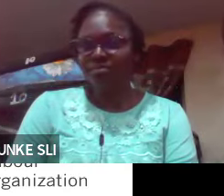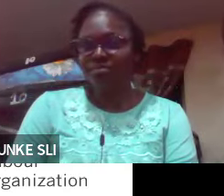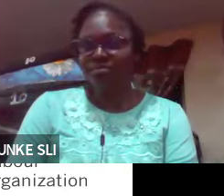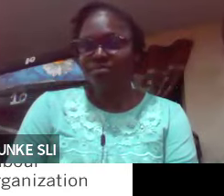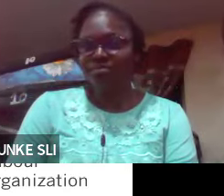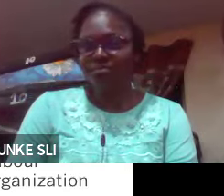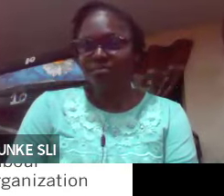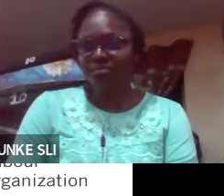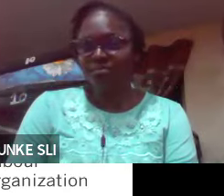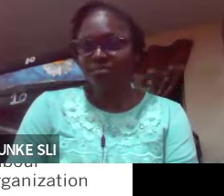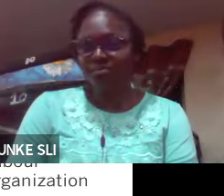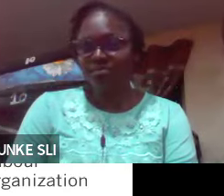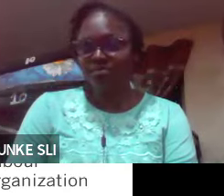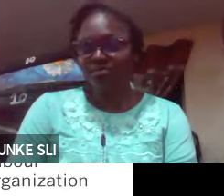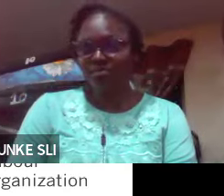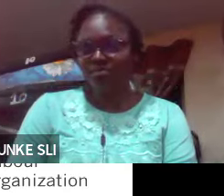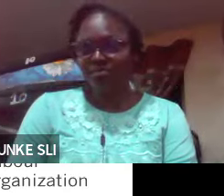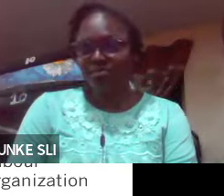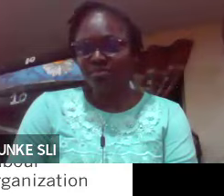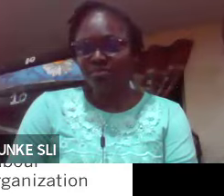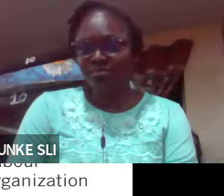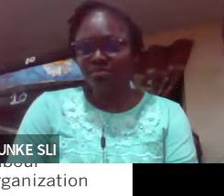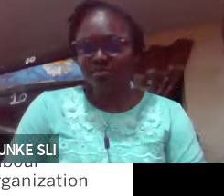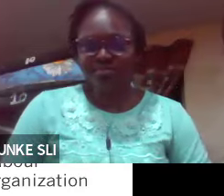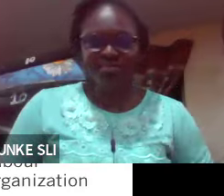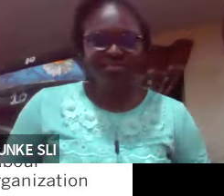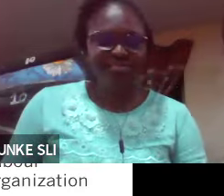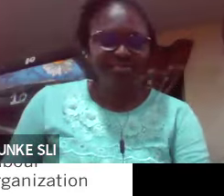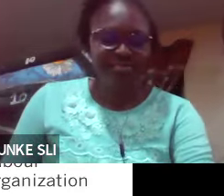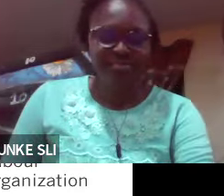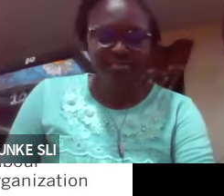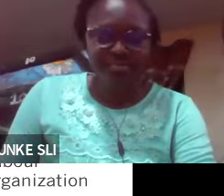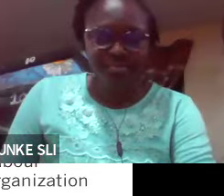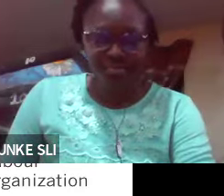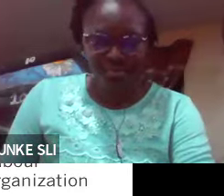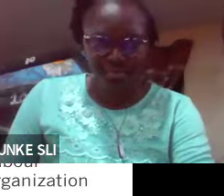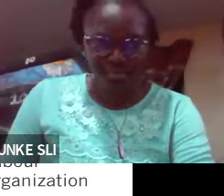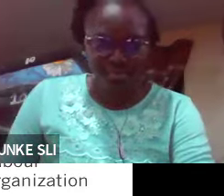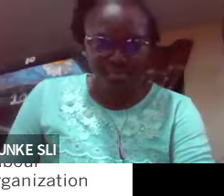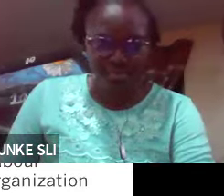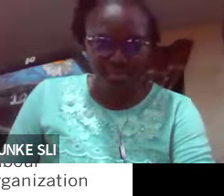sola bakre: immediately. Thank you so much for that joy. joy: Thank you. Ma. sola bakre: No follow up. Dotun Akinseinde: Okay.